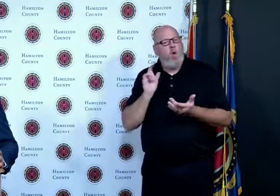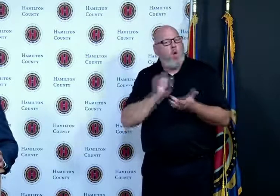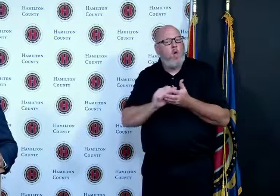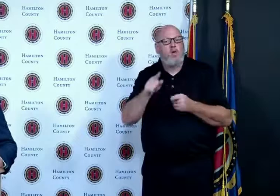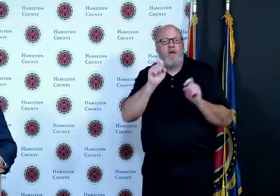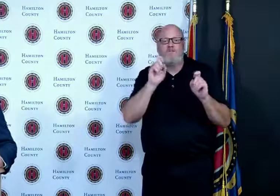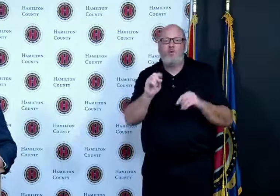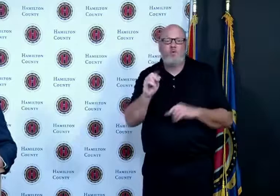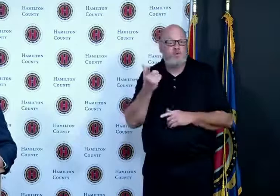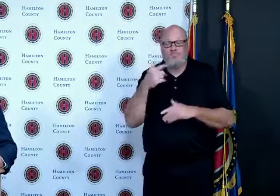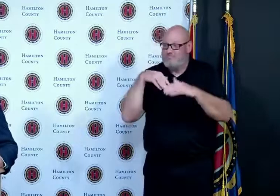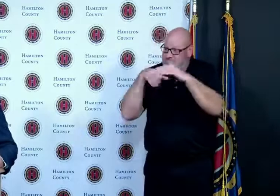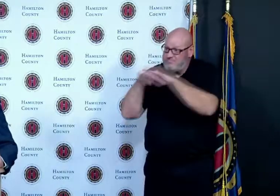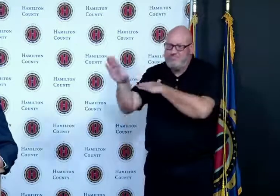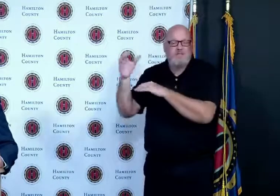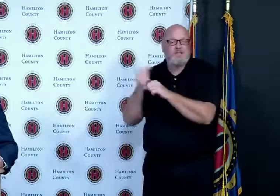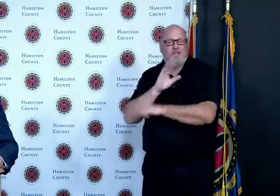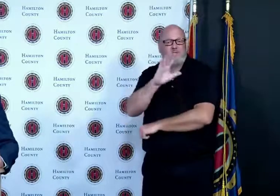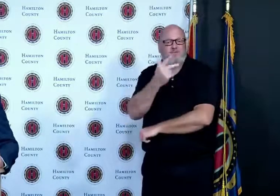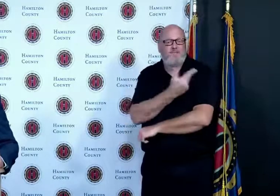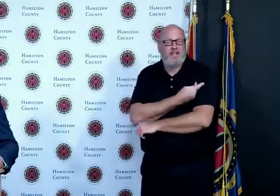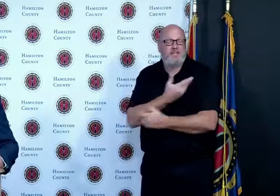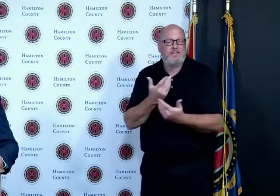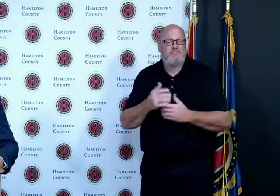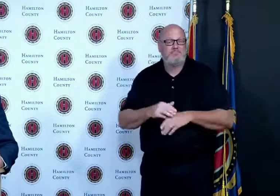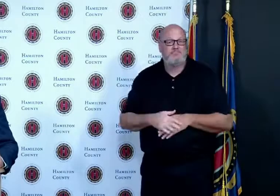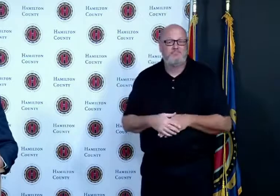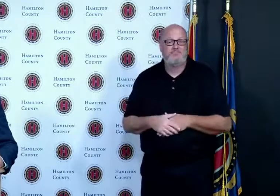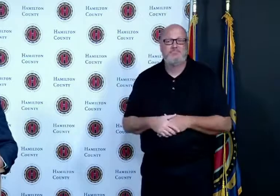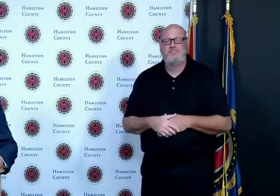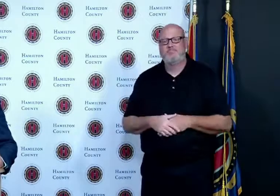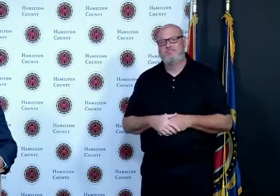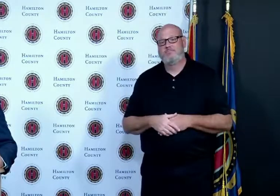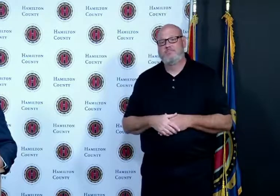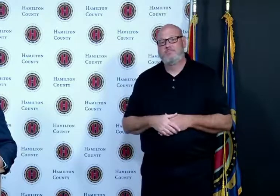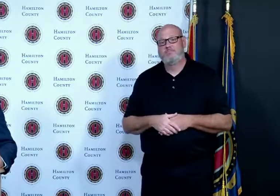opportunity now to get vaccinated I've heard many folks say that they were waiting they wanted to